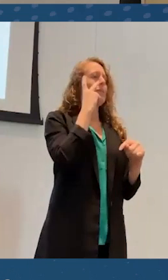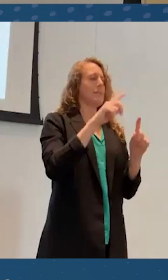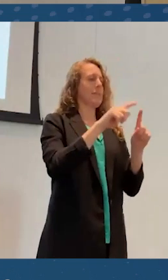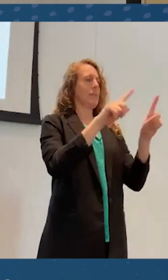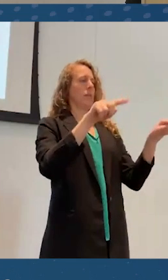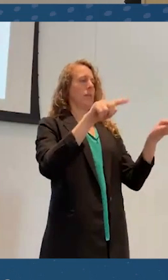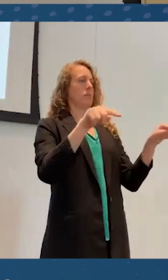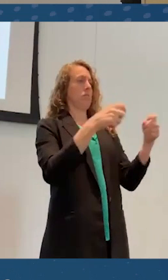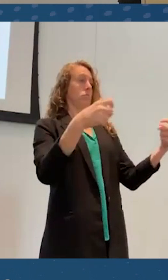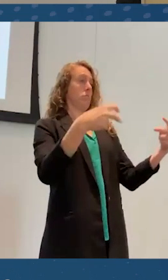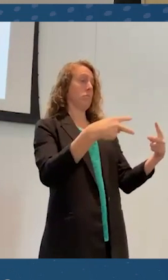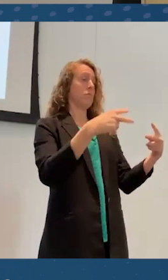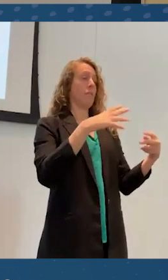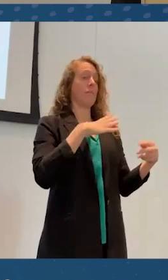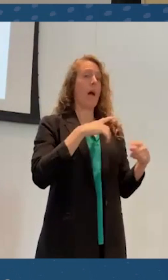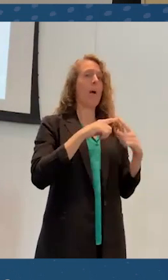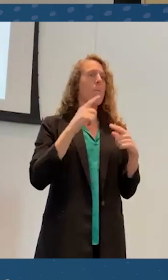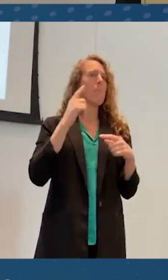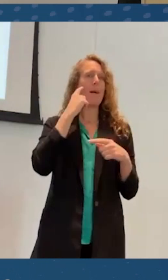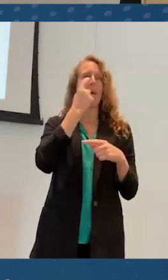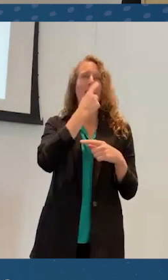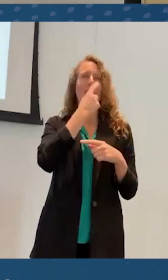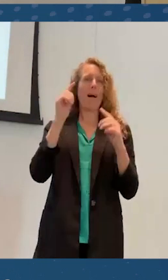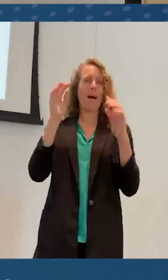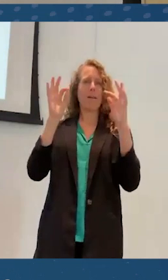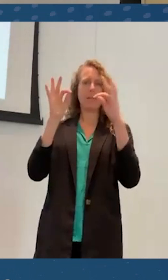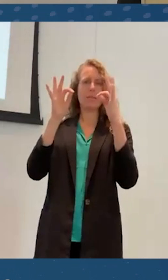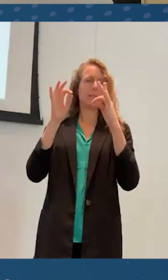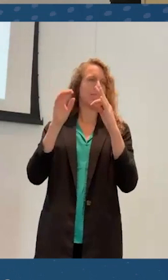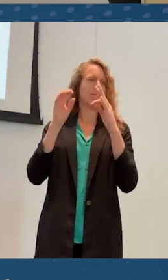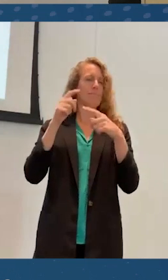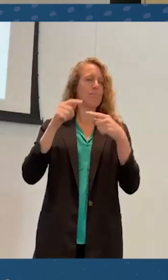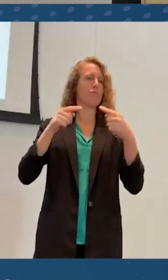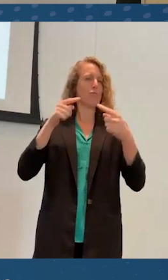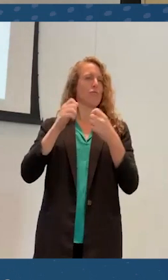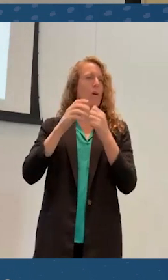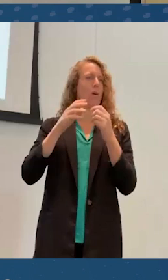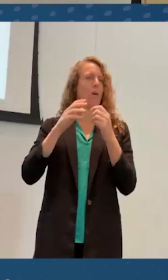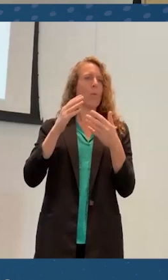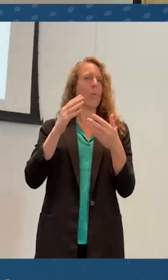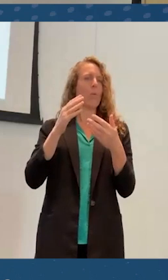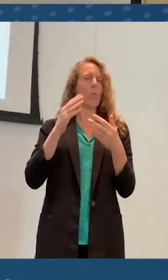But our eyes have trouble focusing on objects that are only a few millimeters in front of them.